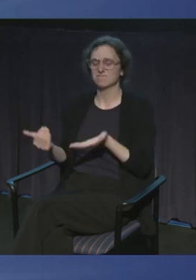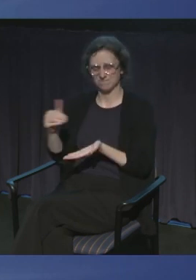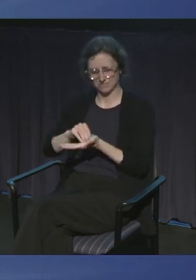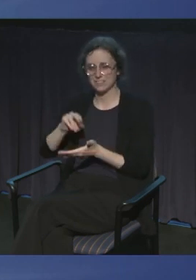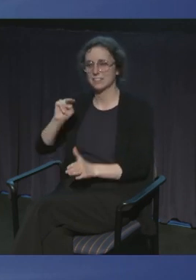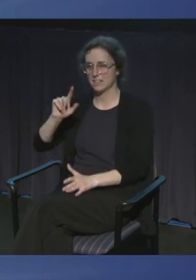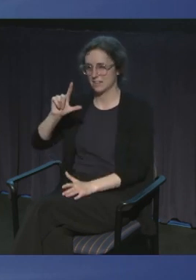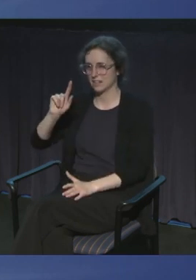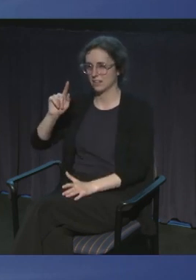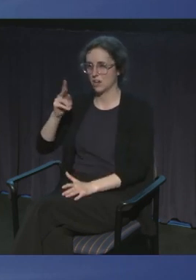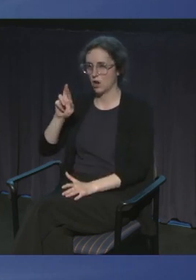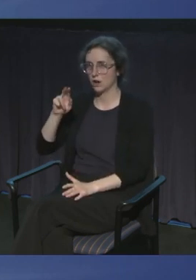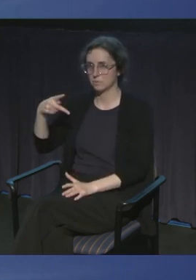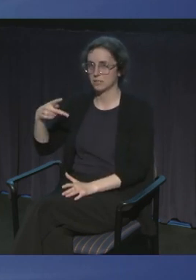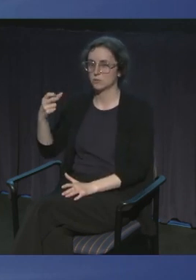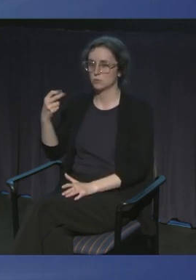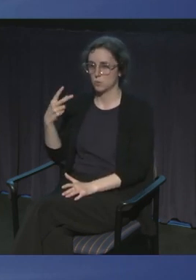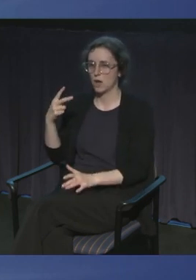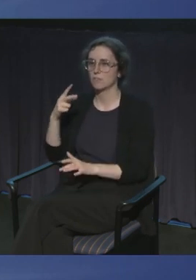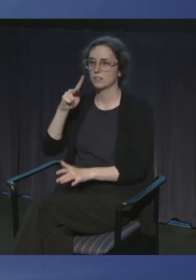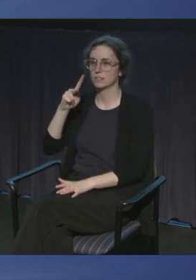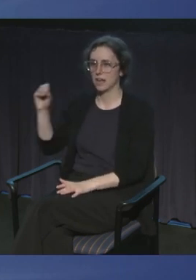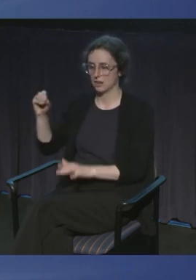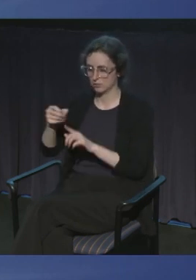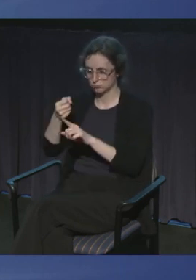NRP 12 KNOCKOUT HAVE INCREASED